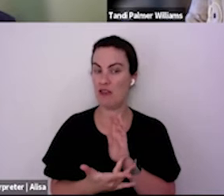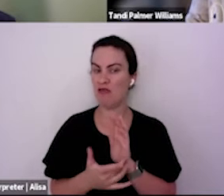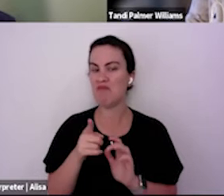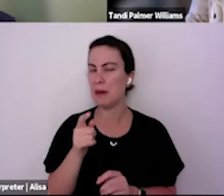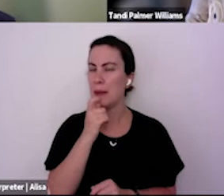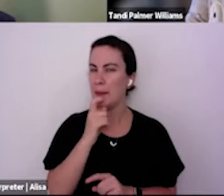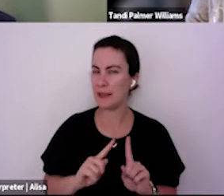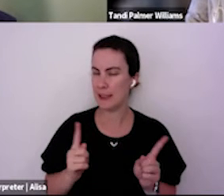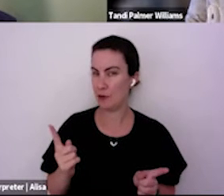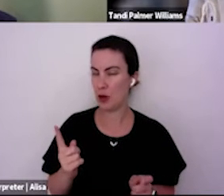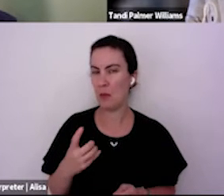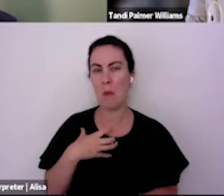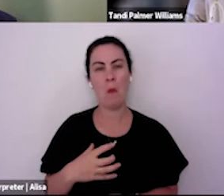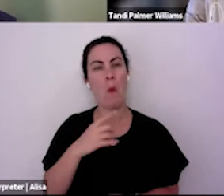Or likely to be Australian born.